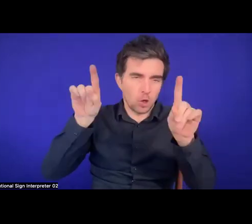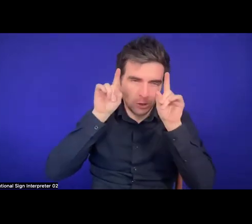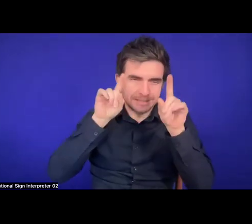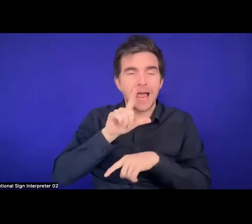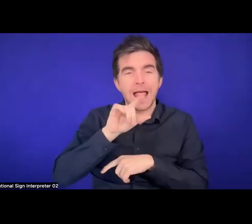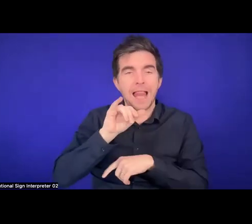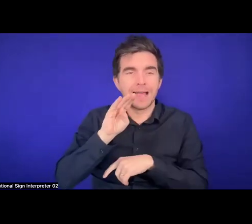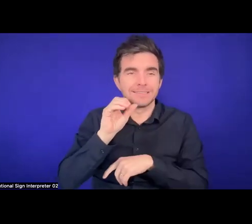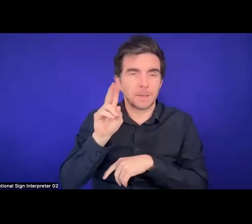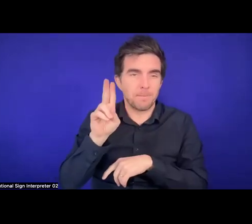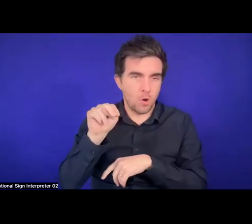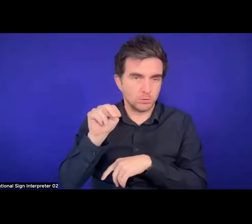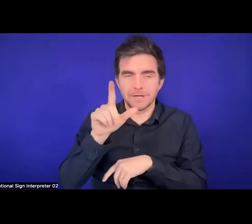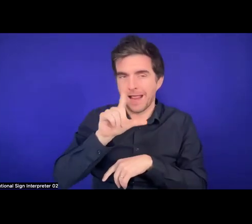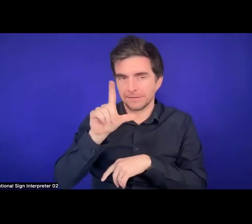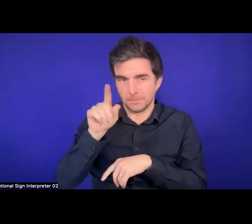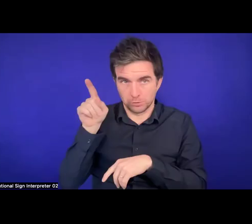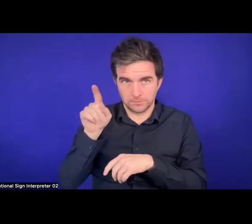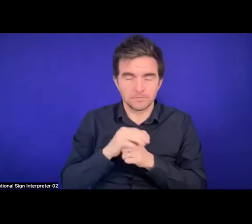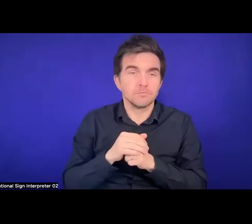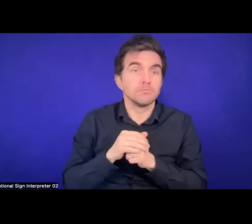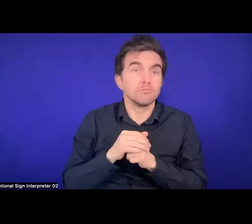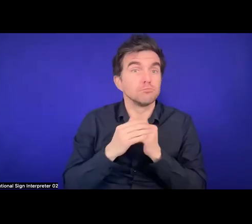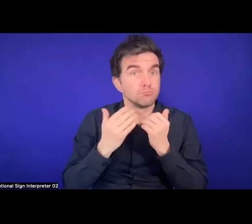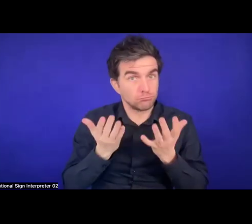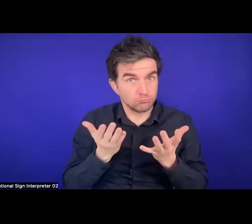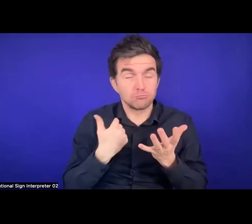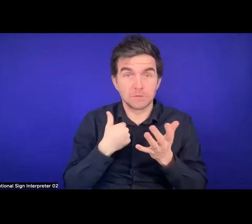co-ordinateer of the disability and human rights observatory, and deputy director of